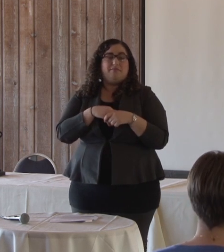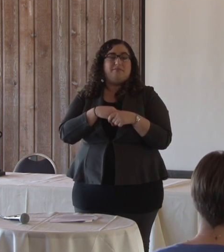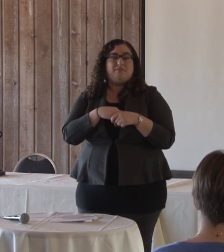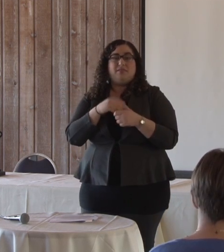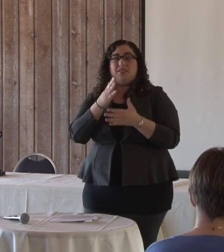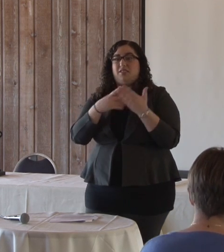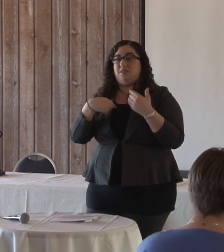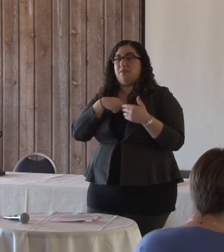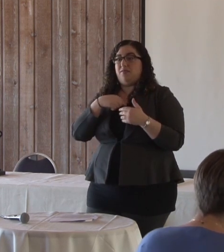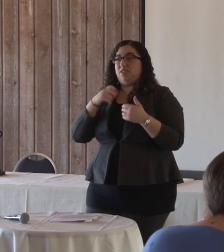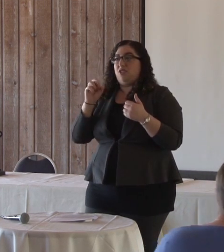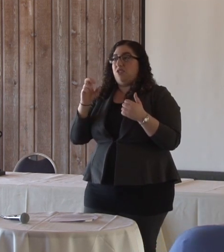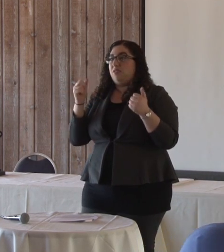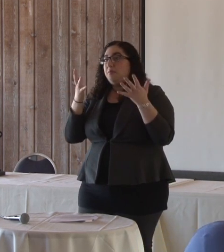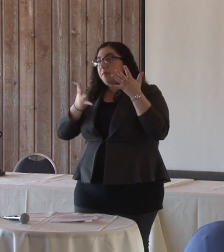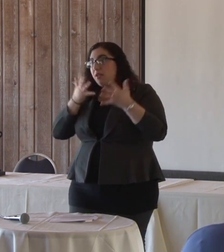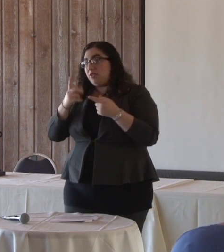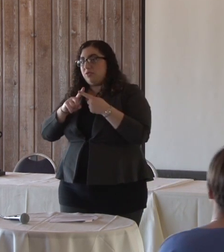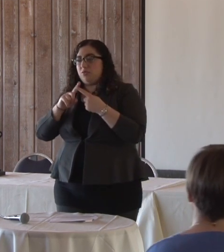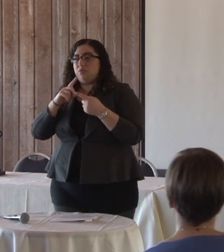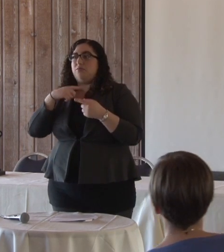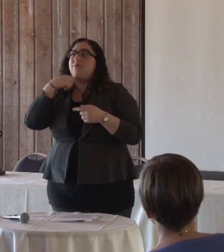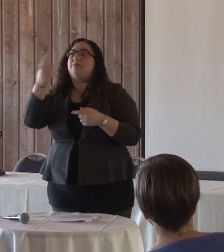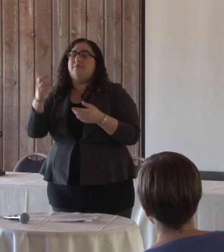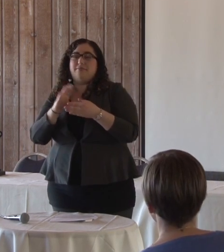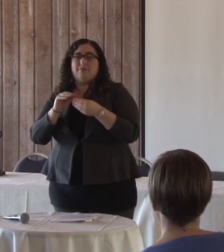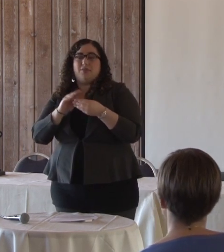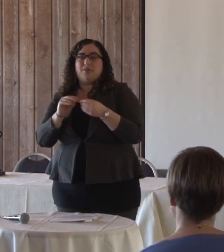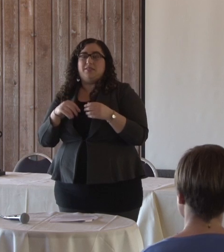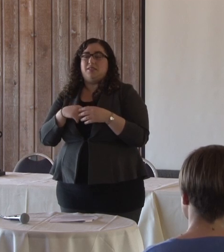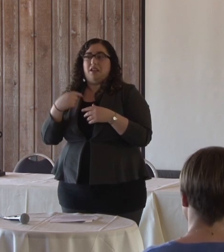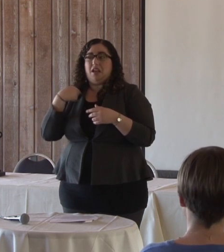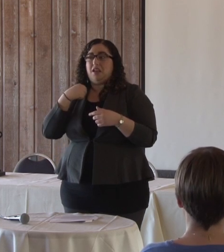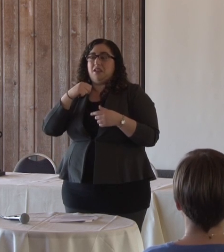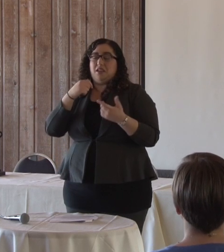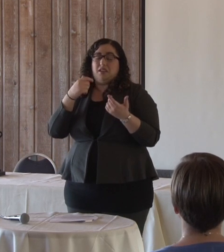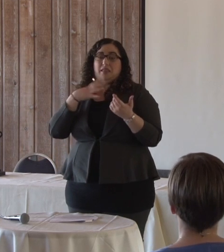Many of us have different disabilities.